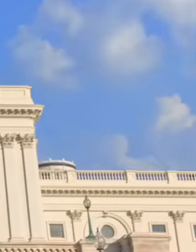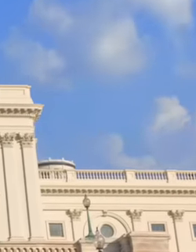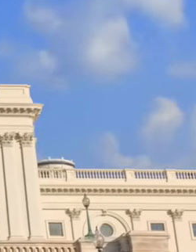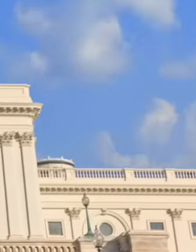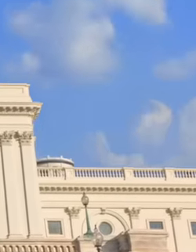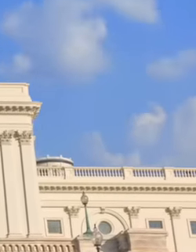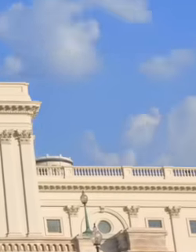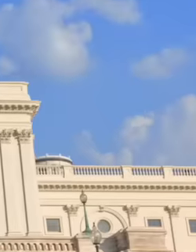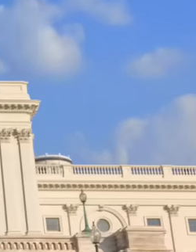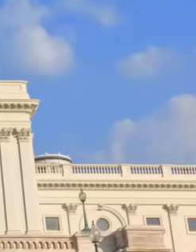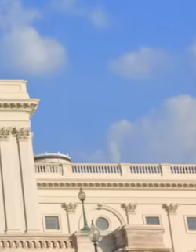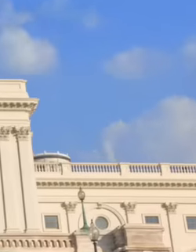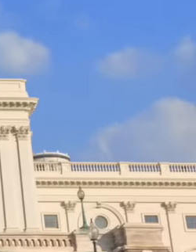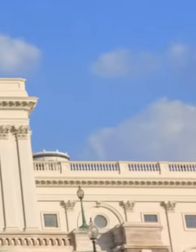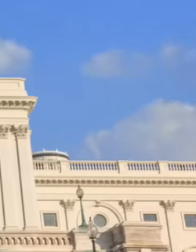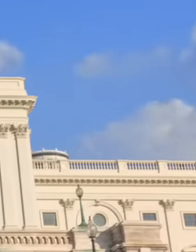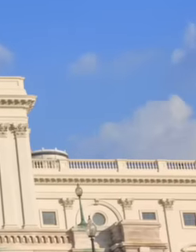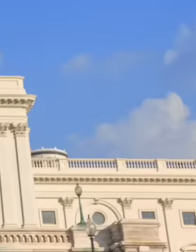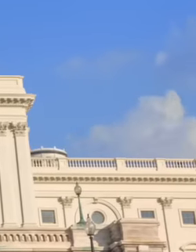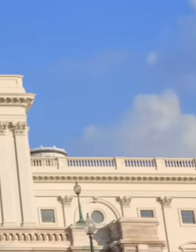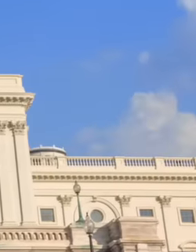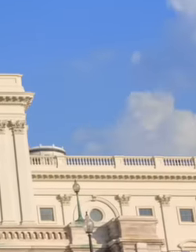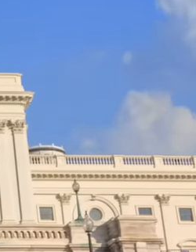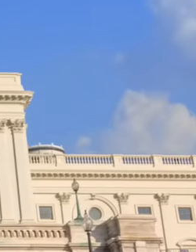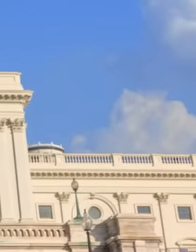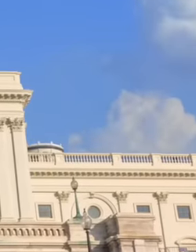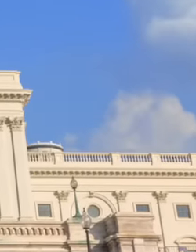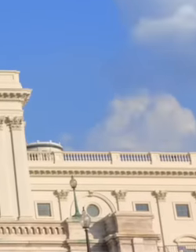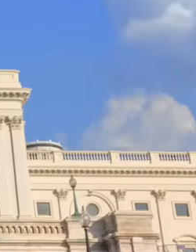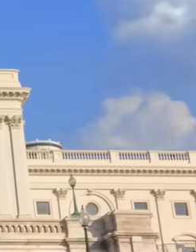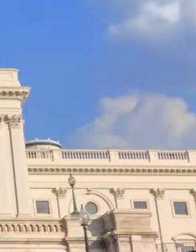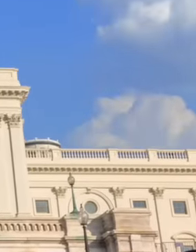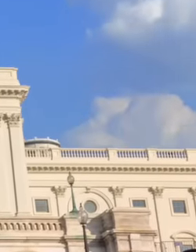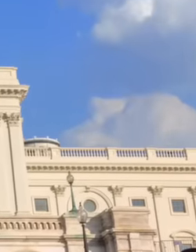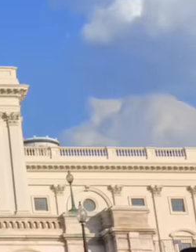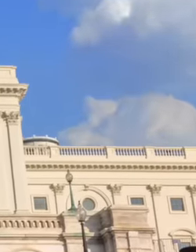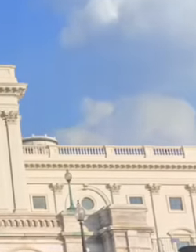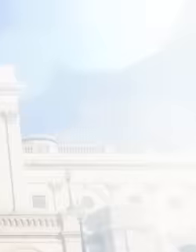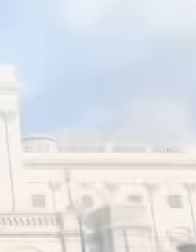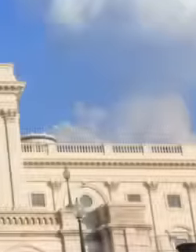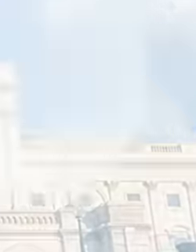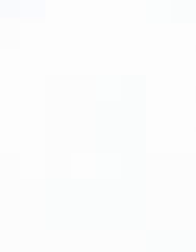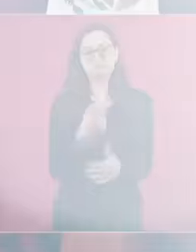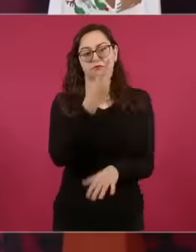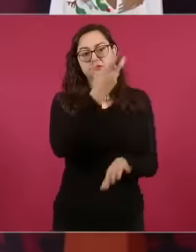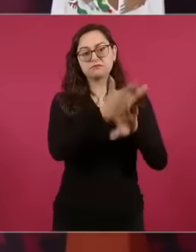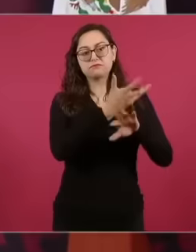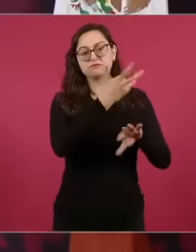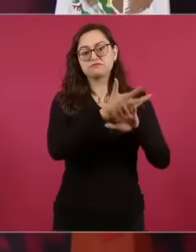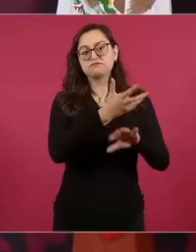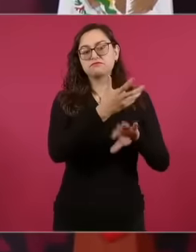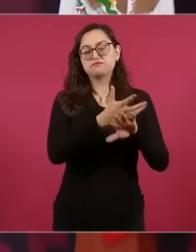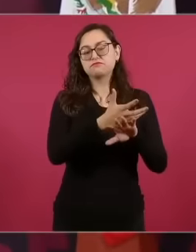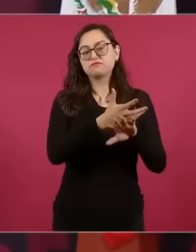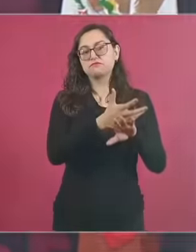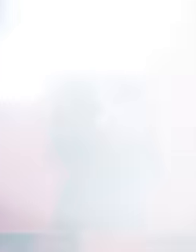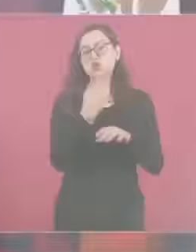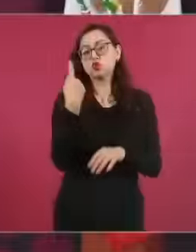eh applies an